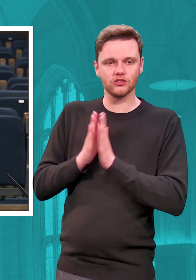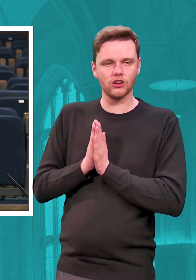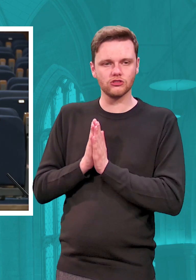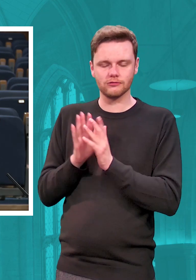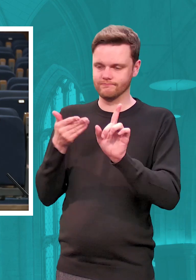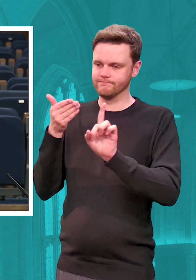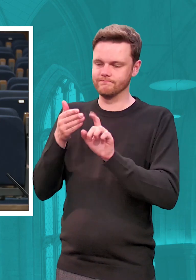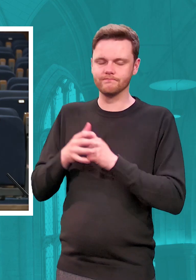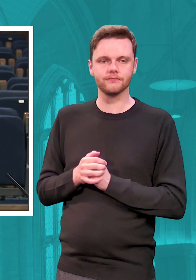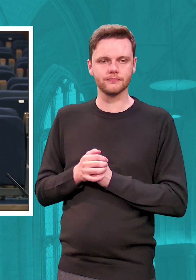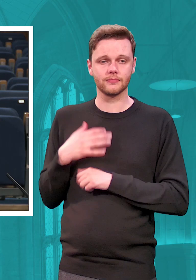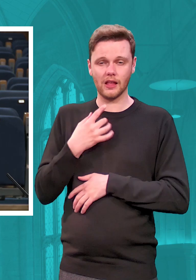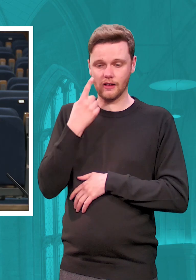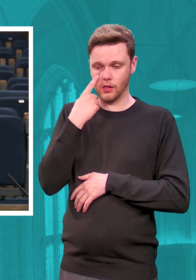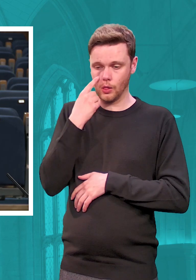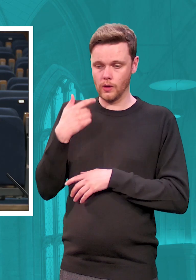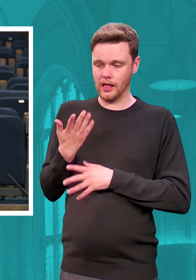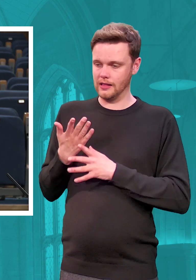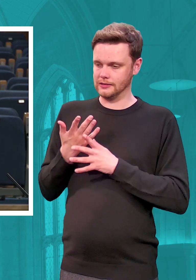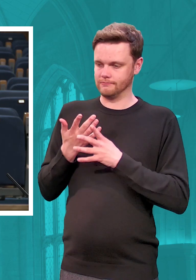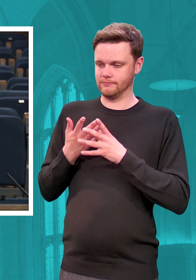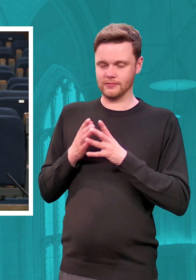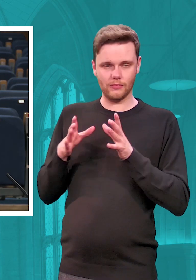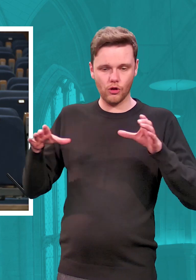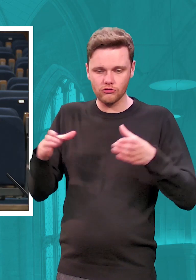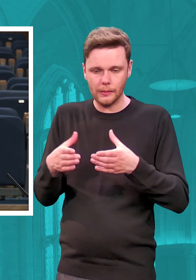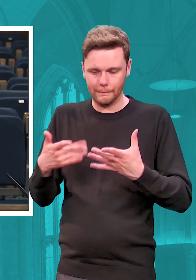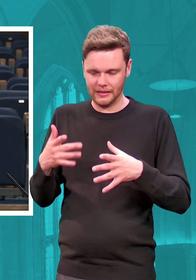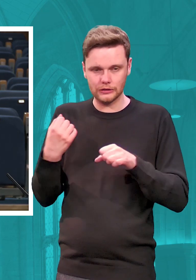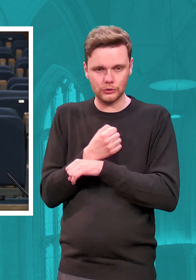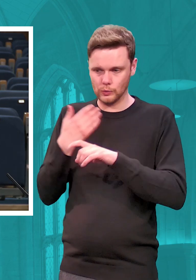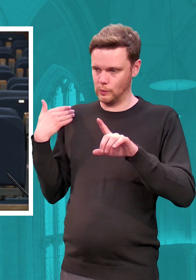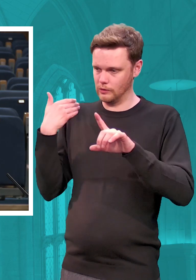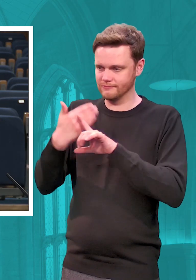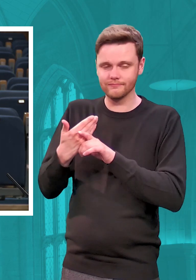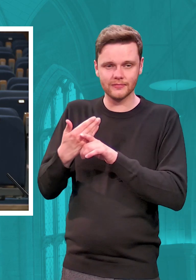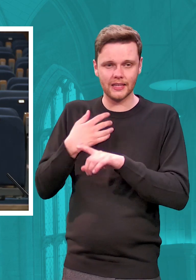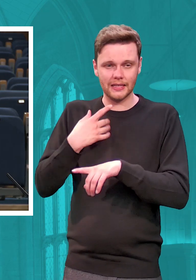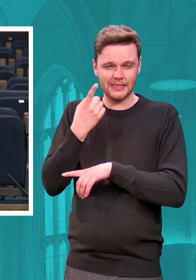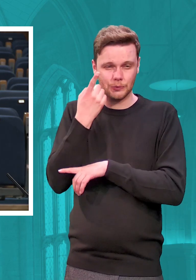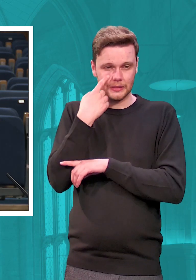We only have to look at what congregations have been doing in the last year to see that people are ready and able